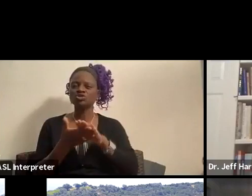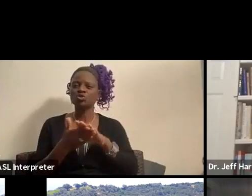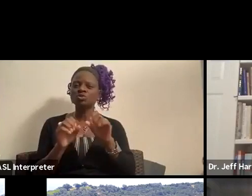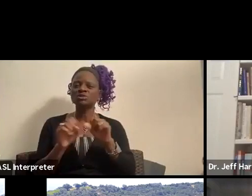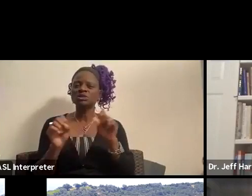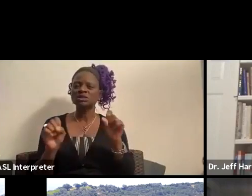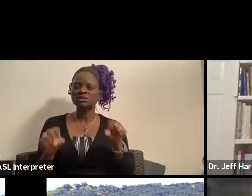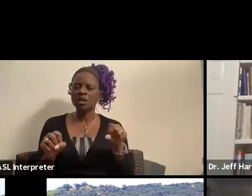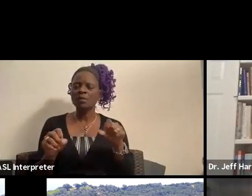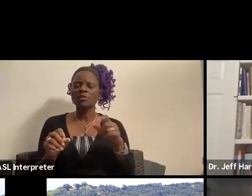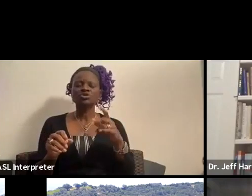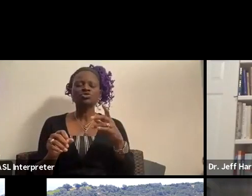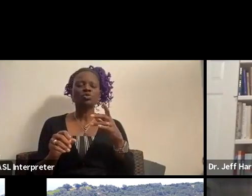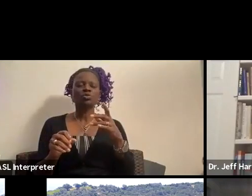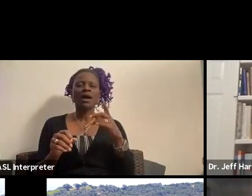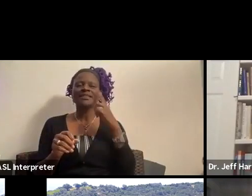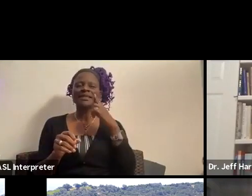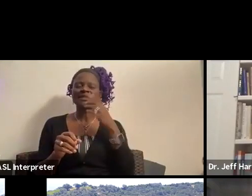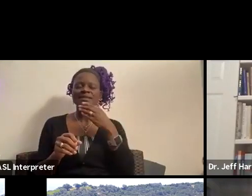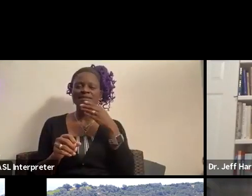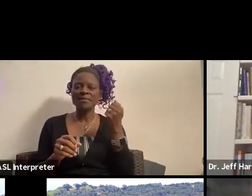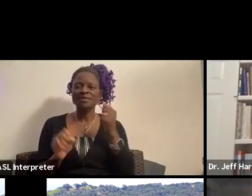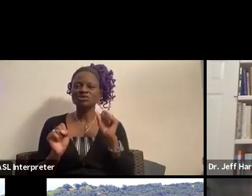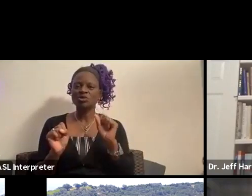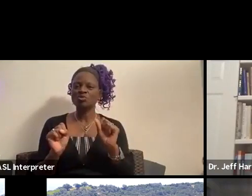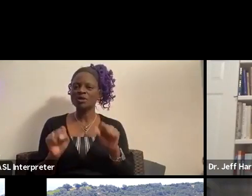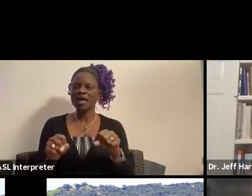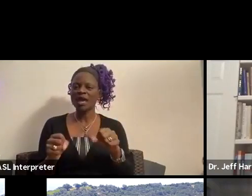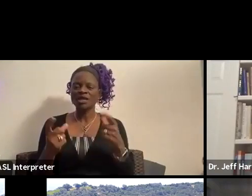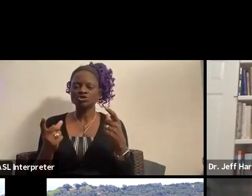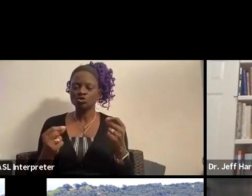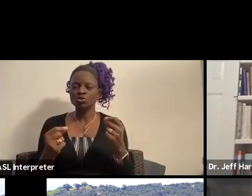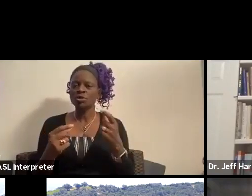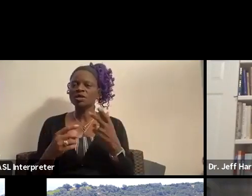and respect the authority of each of the individual communities.